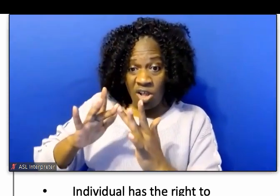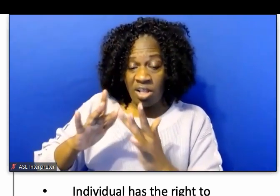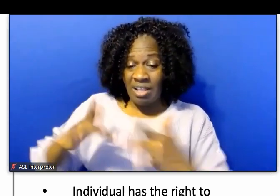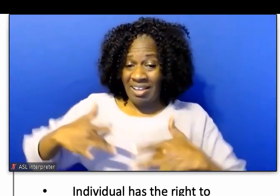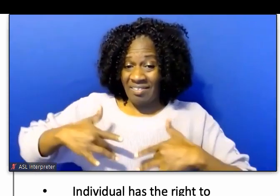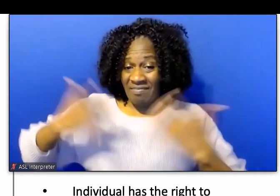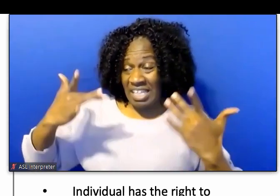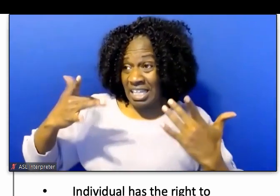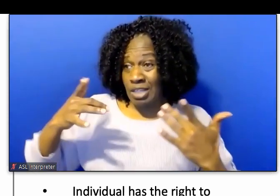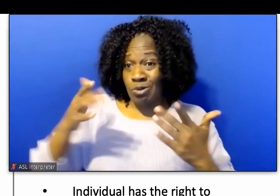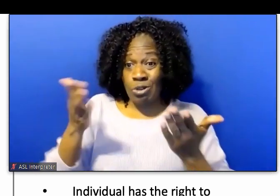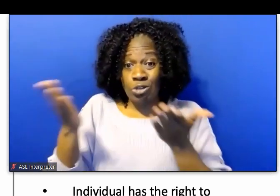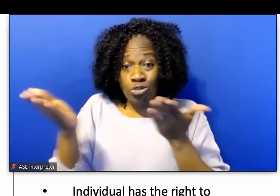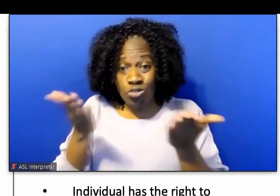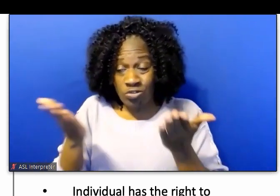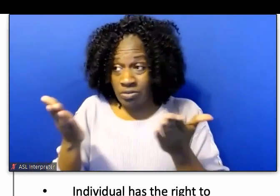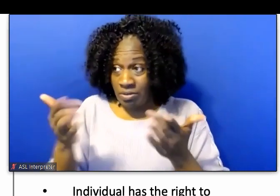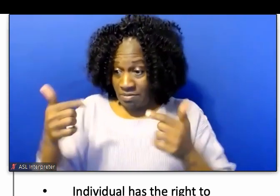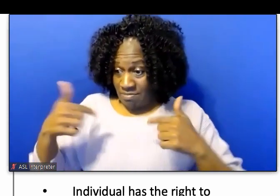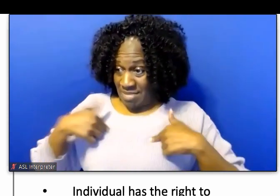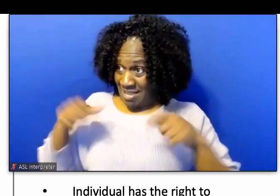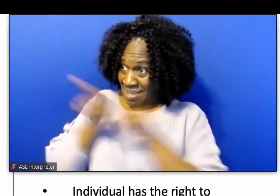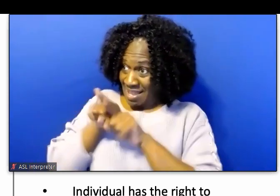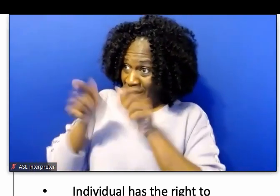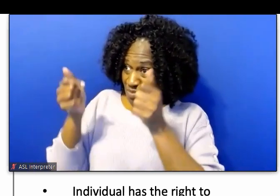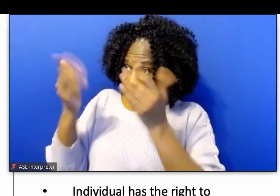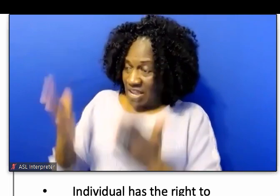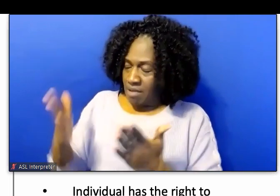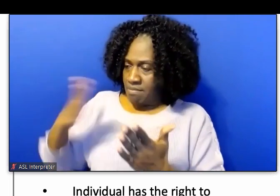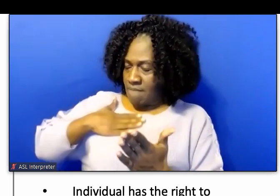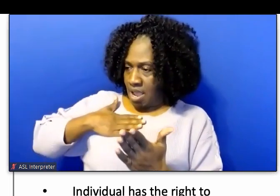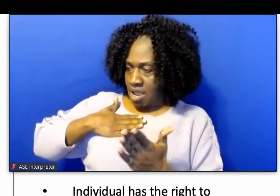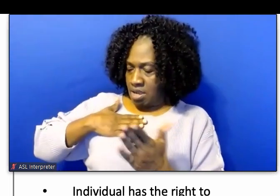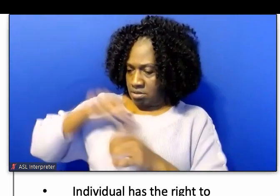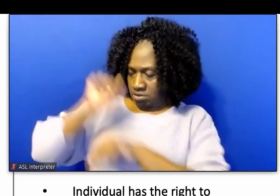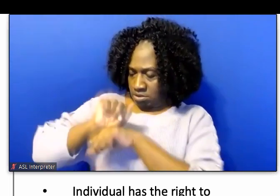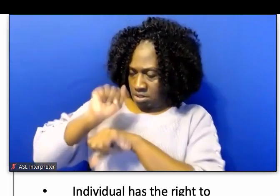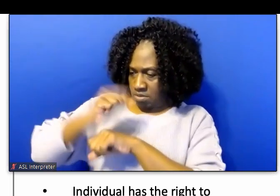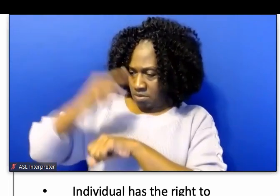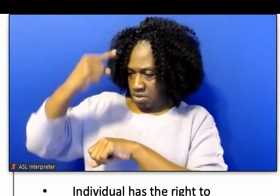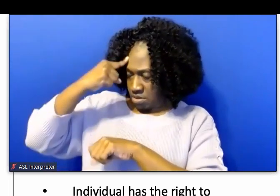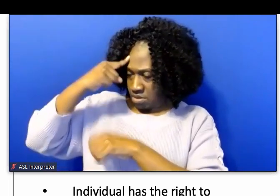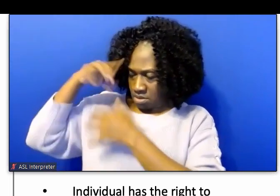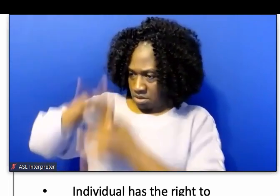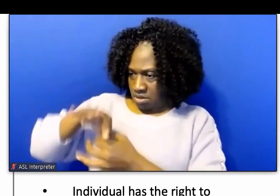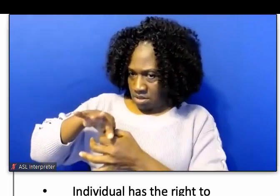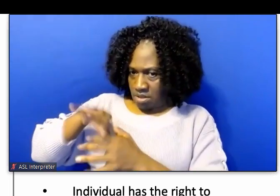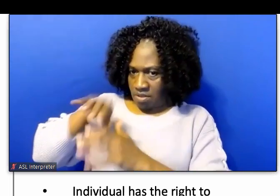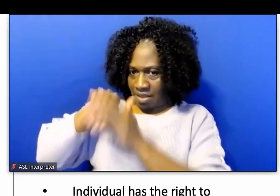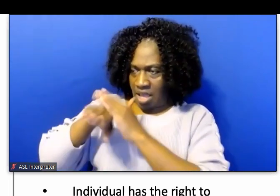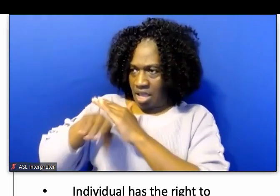as the provider it's your job to think about the access. Don't put the burden on the user.